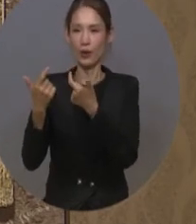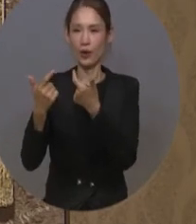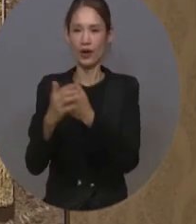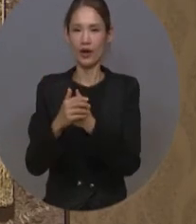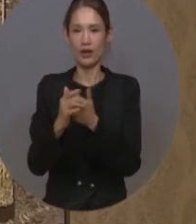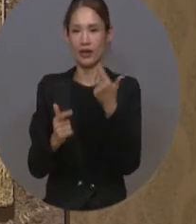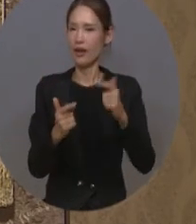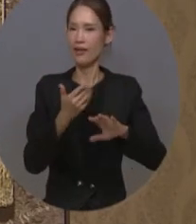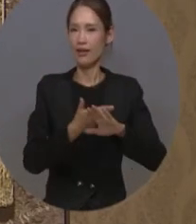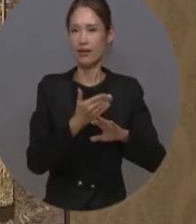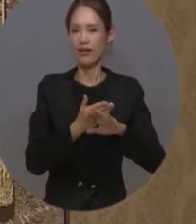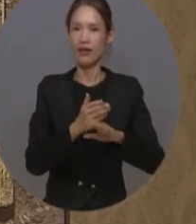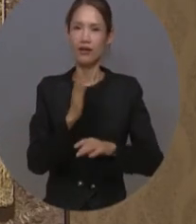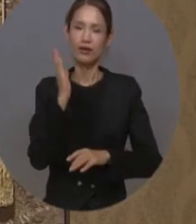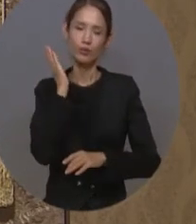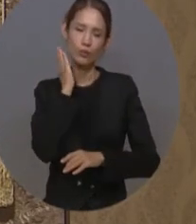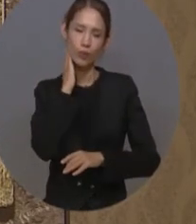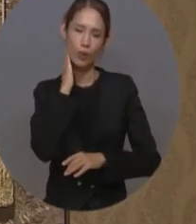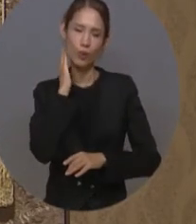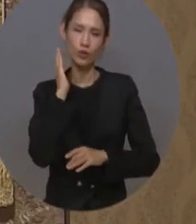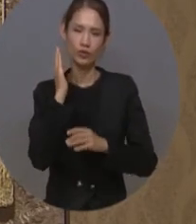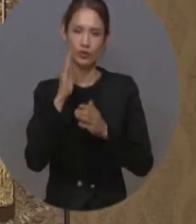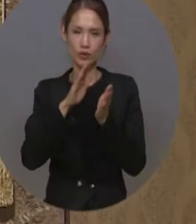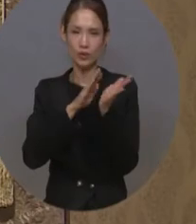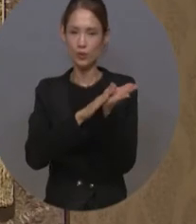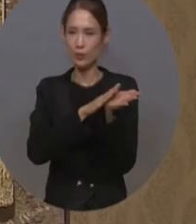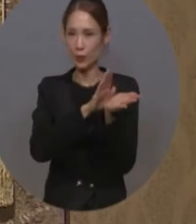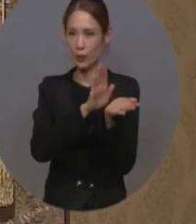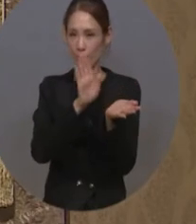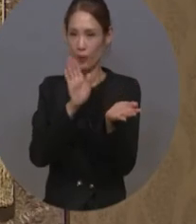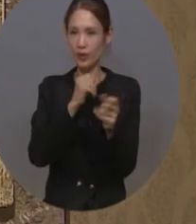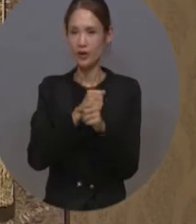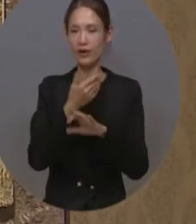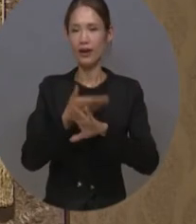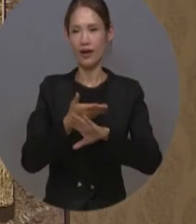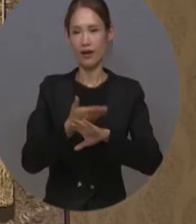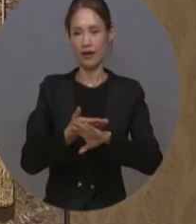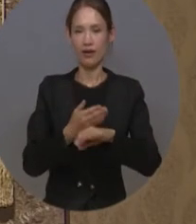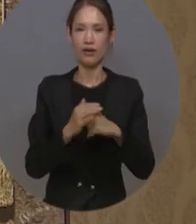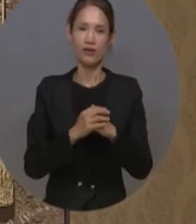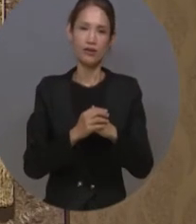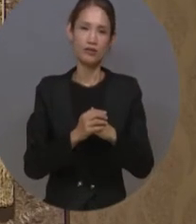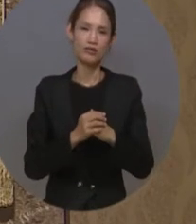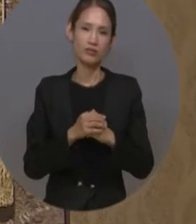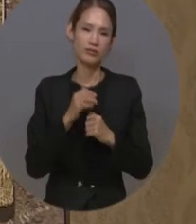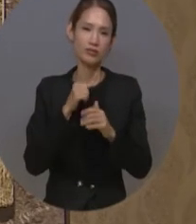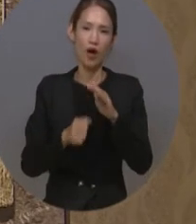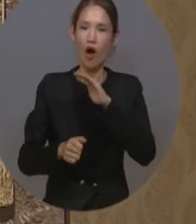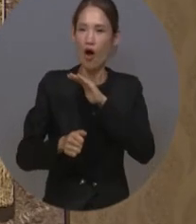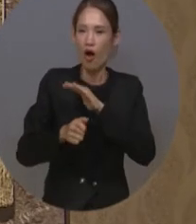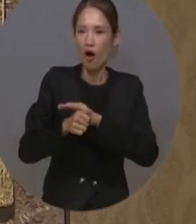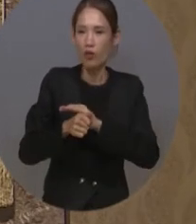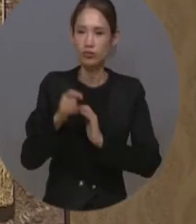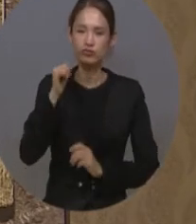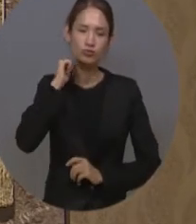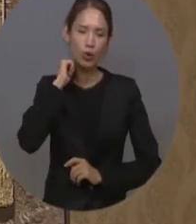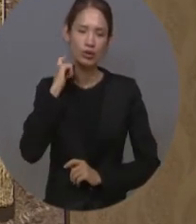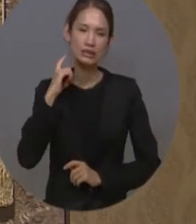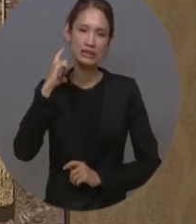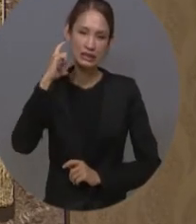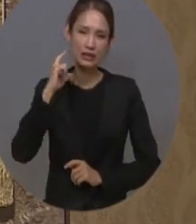Changing the angle of the neck causes the tension in the neck to not be relieved due to turtle neck or straight neck